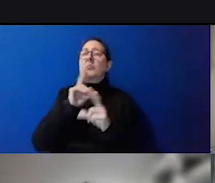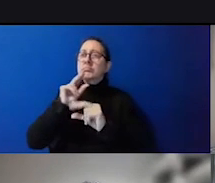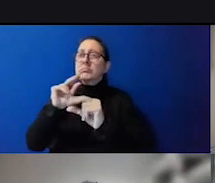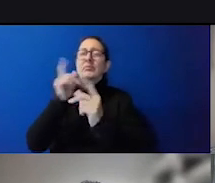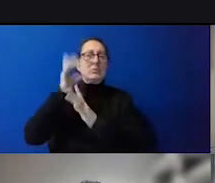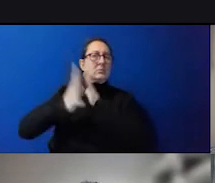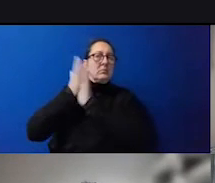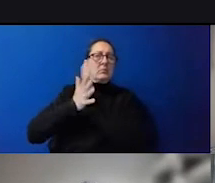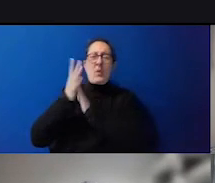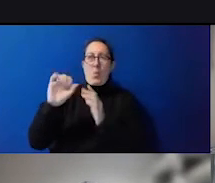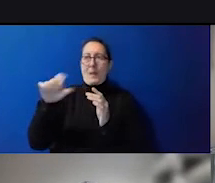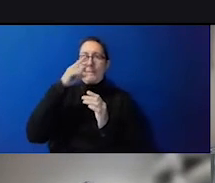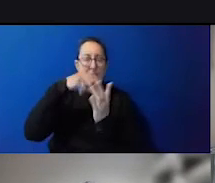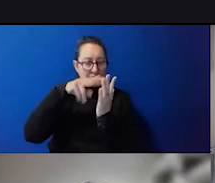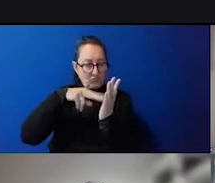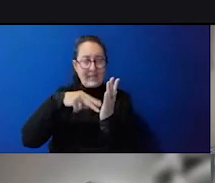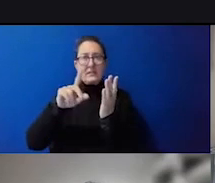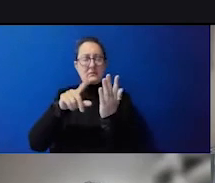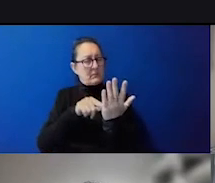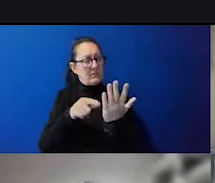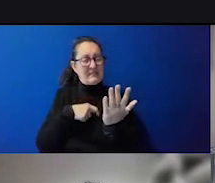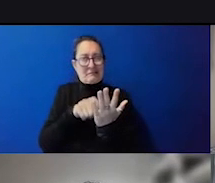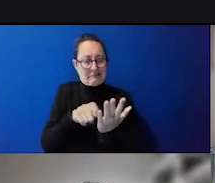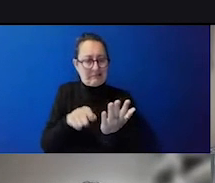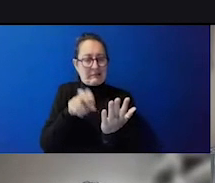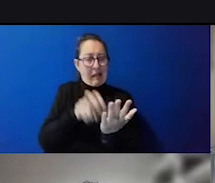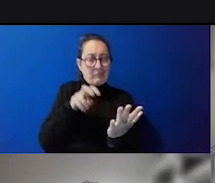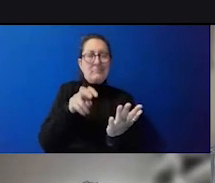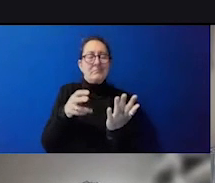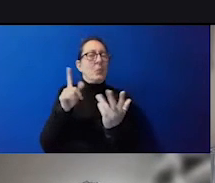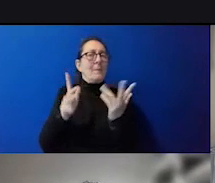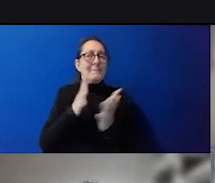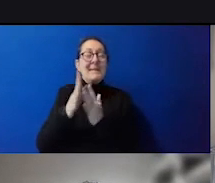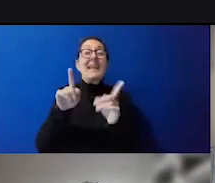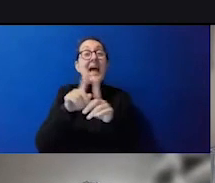we as legal aid also do specialist training for interpreters so that interpreters can become more